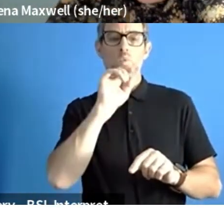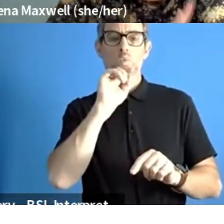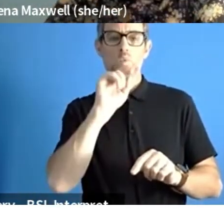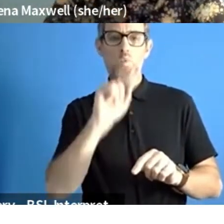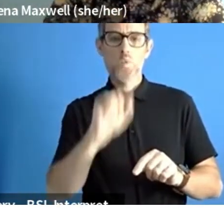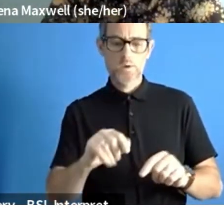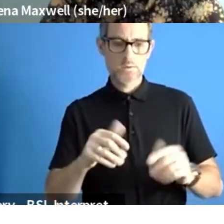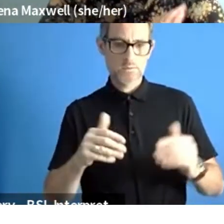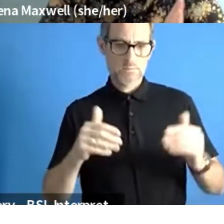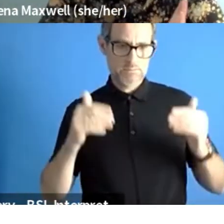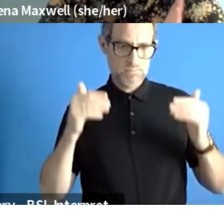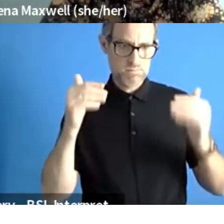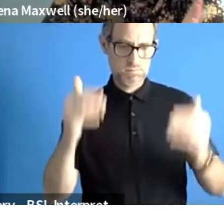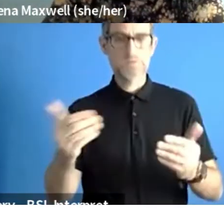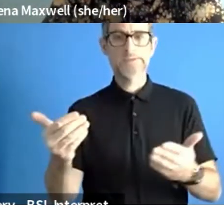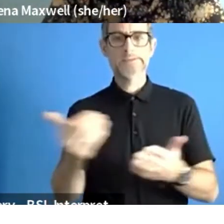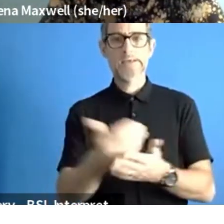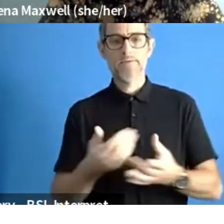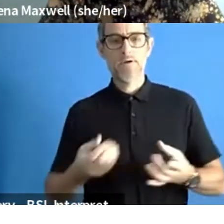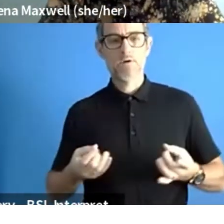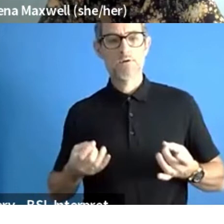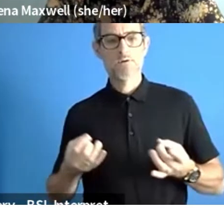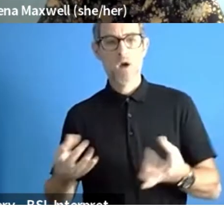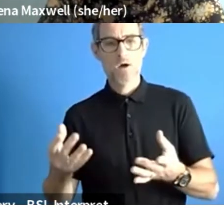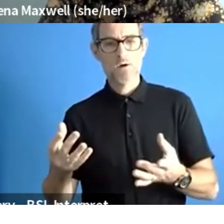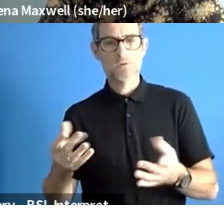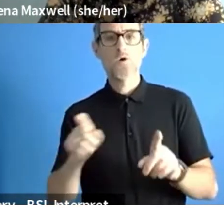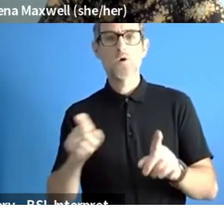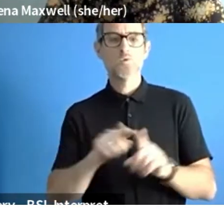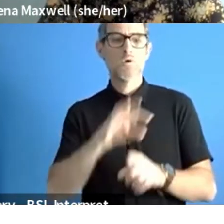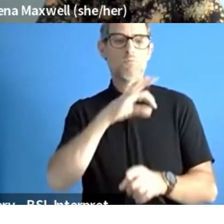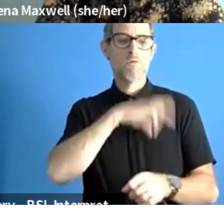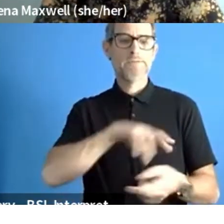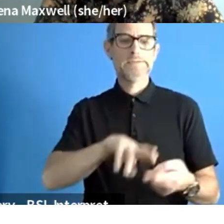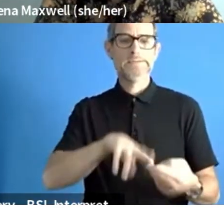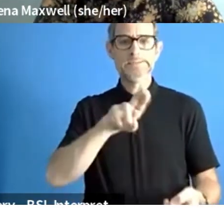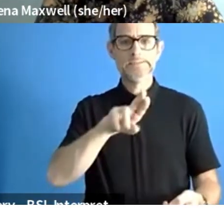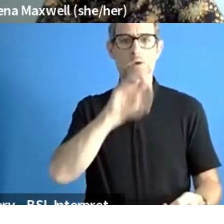It helps to save costs and helps drive profitability. The reason it matter